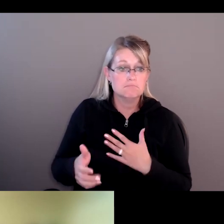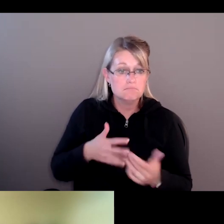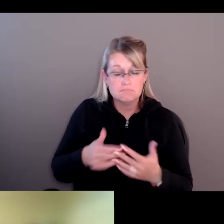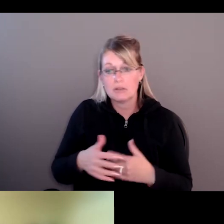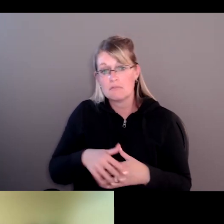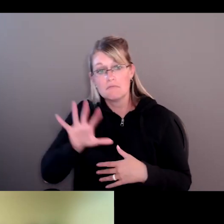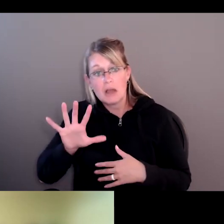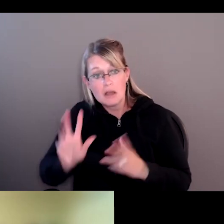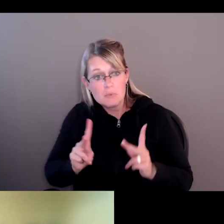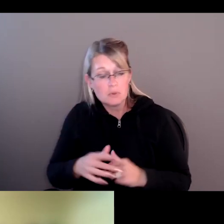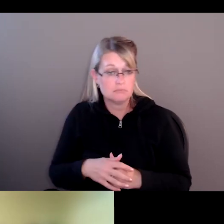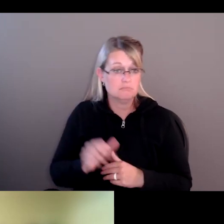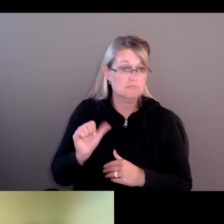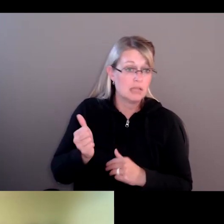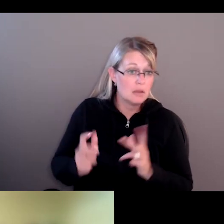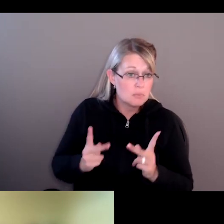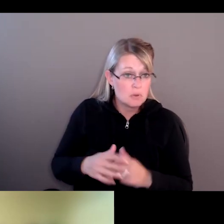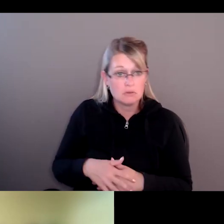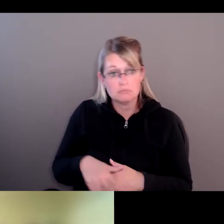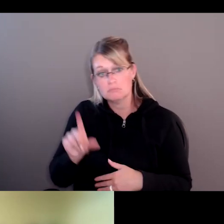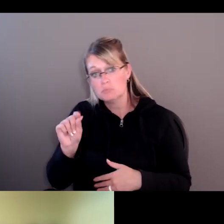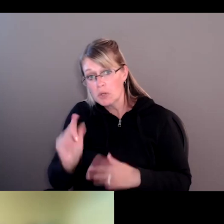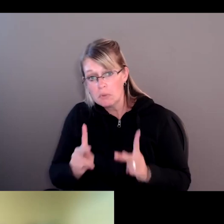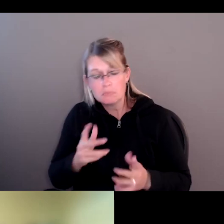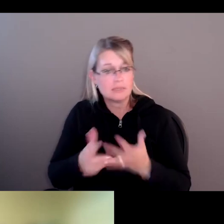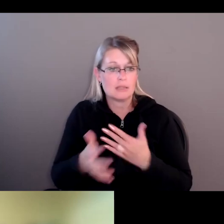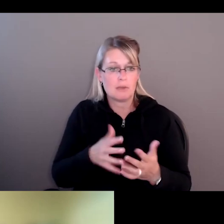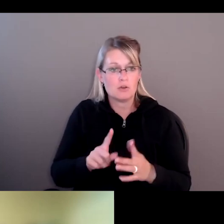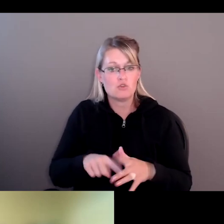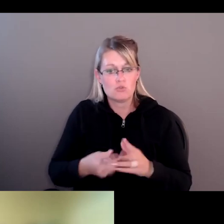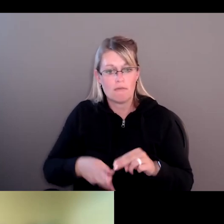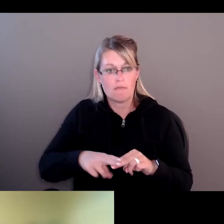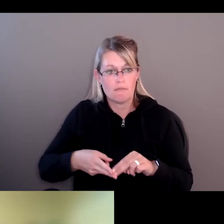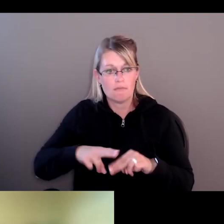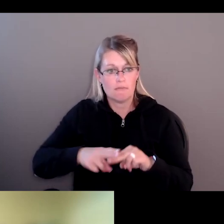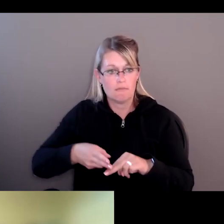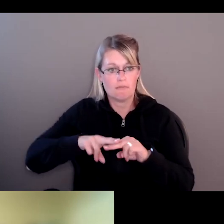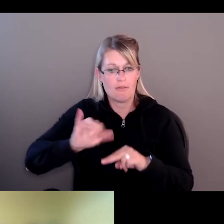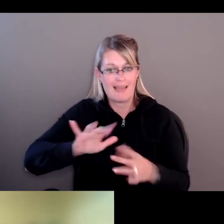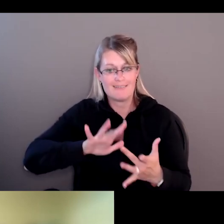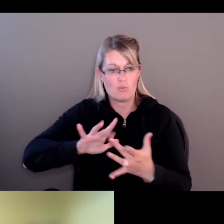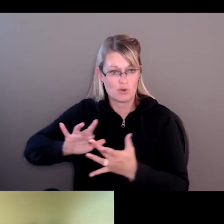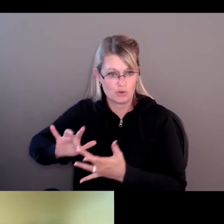people or ten people or 20 people, you start building that network that may be unofficial